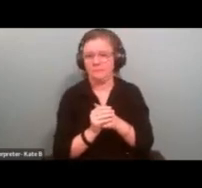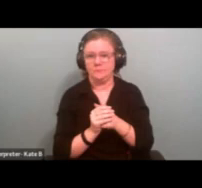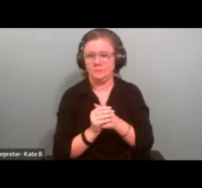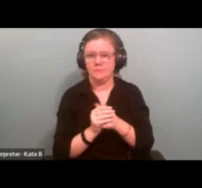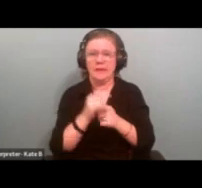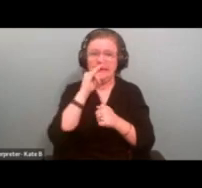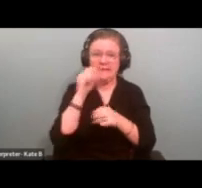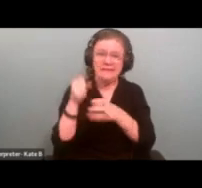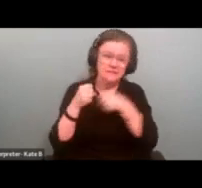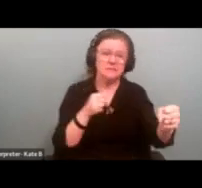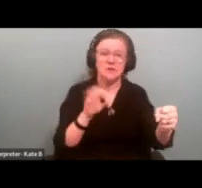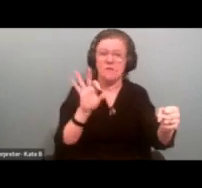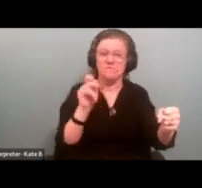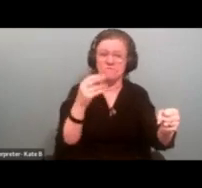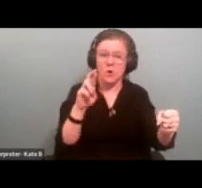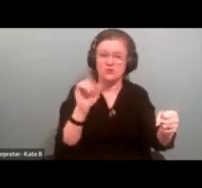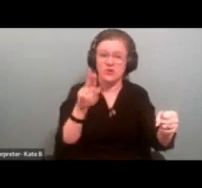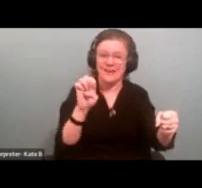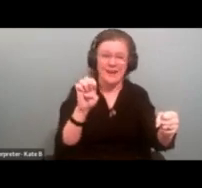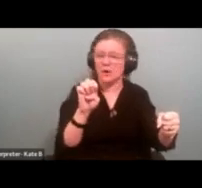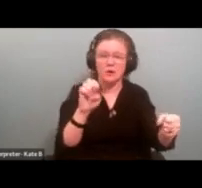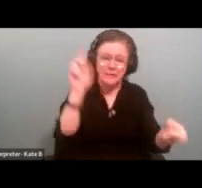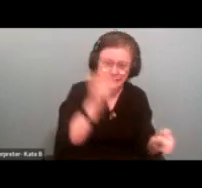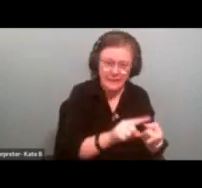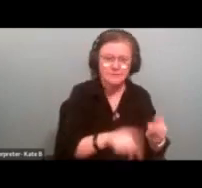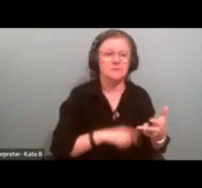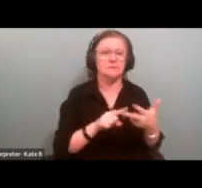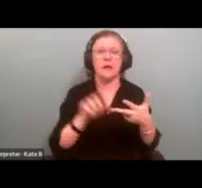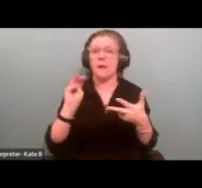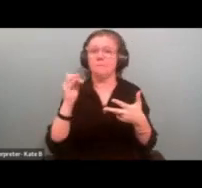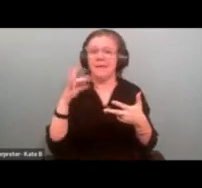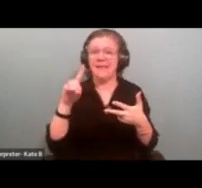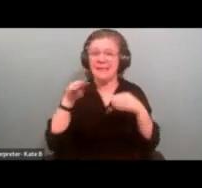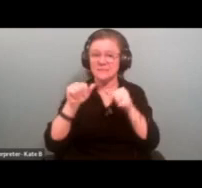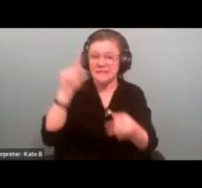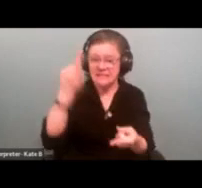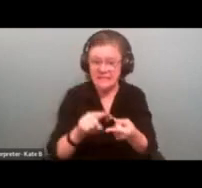foster care, Medicaid expenses, emergency room visits, length of